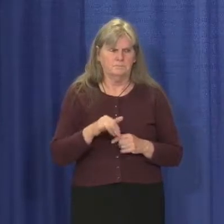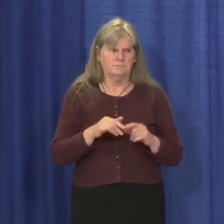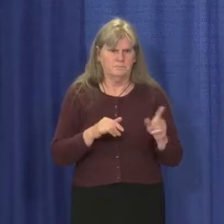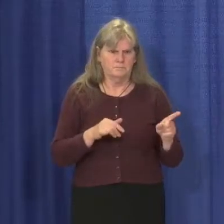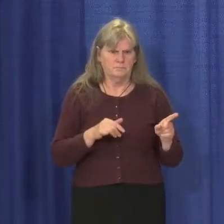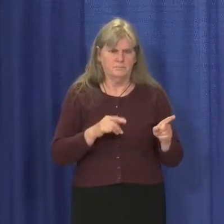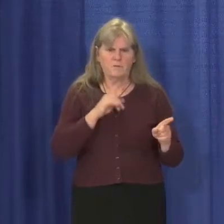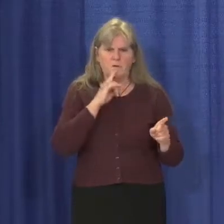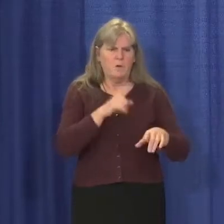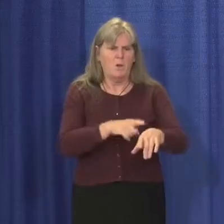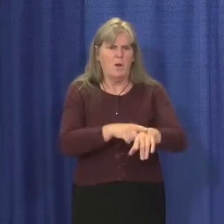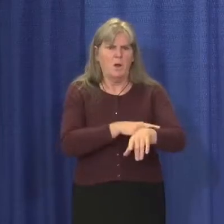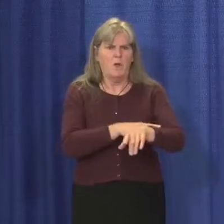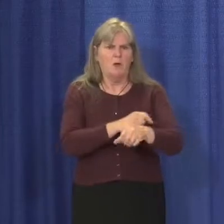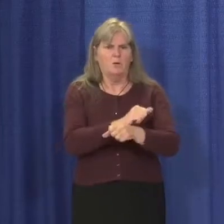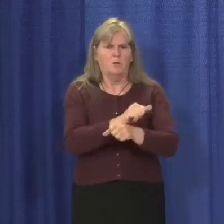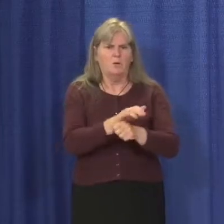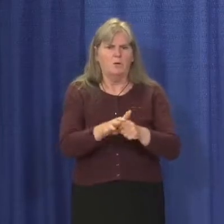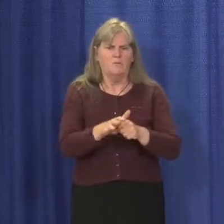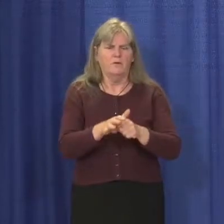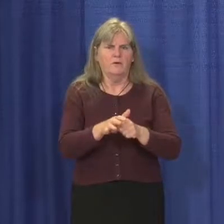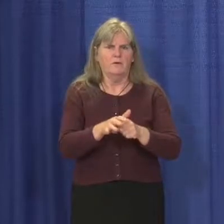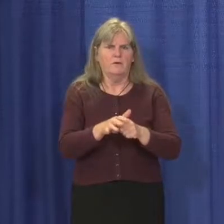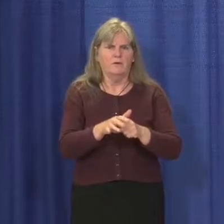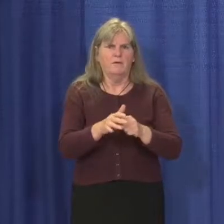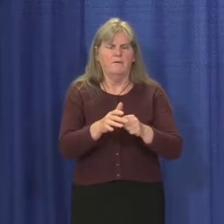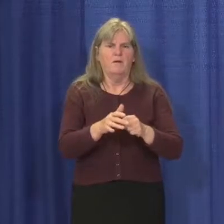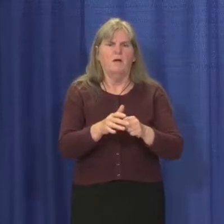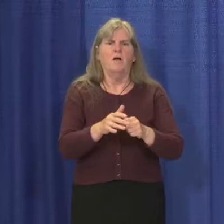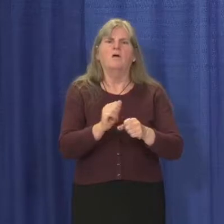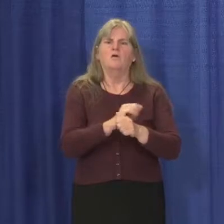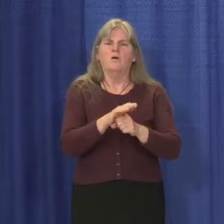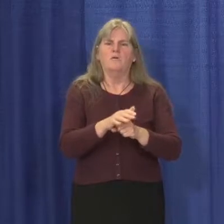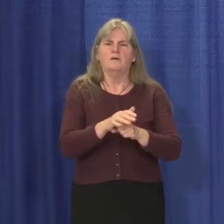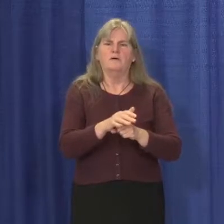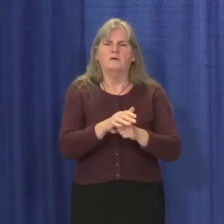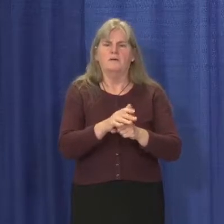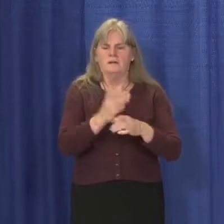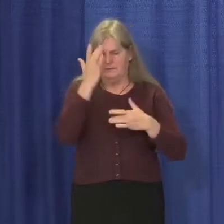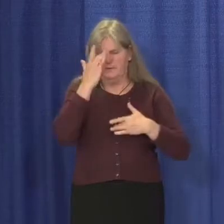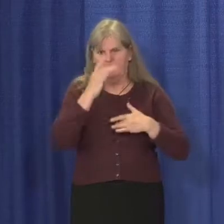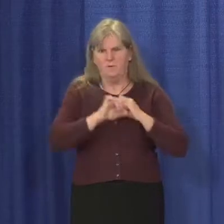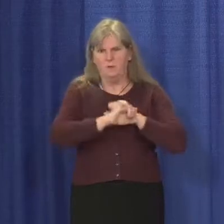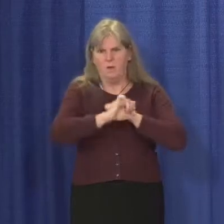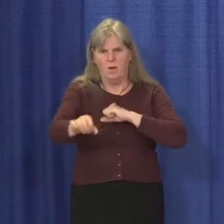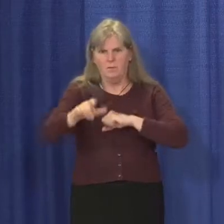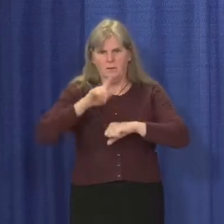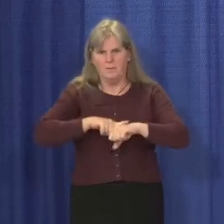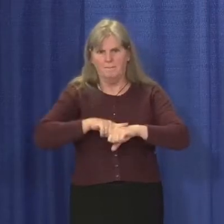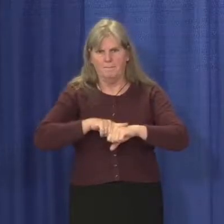touched on loan COVID earlier.